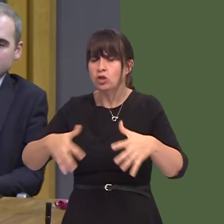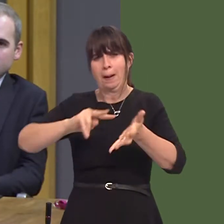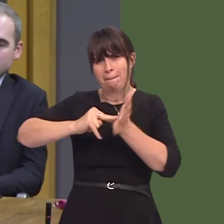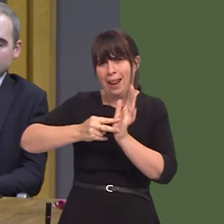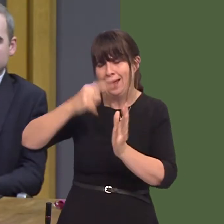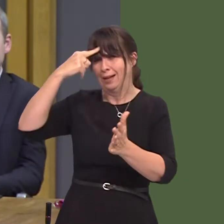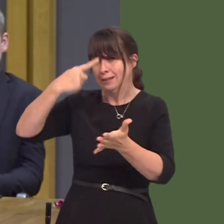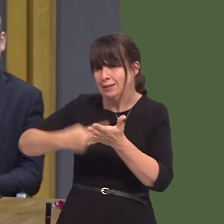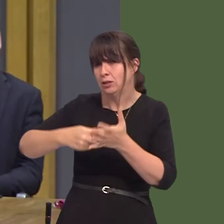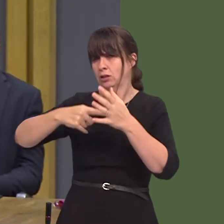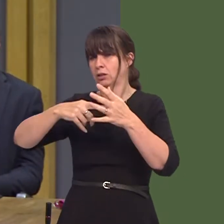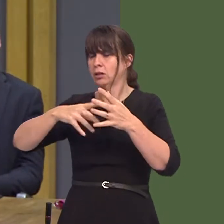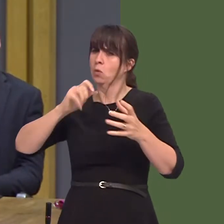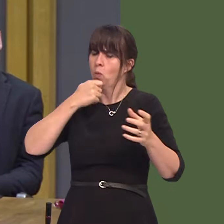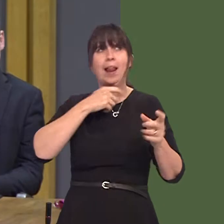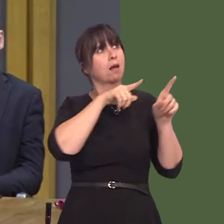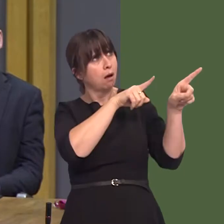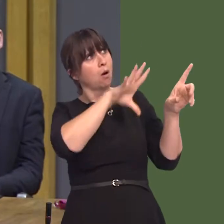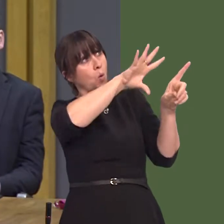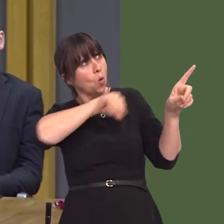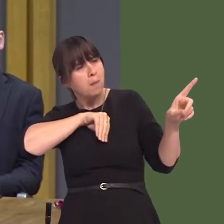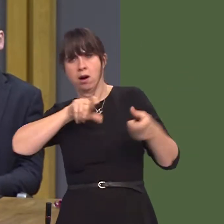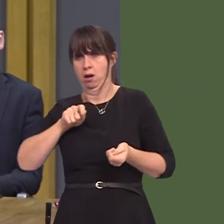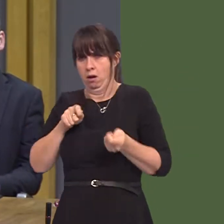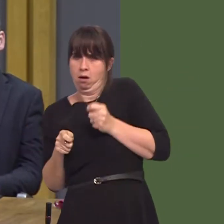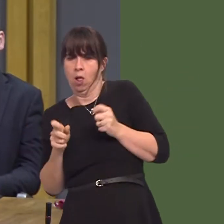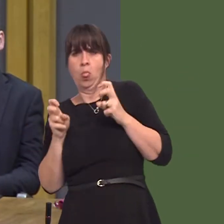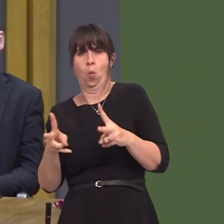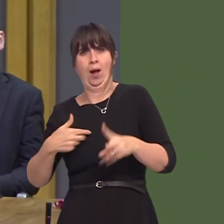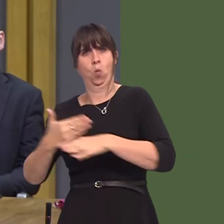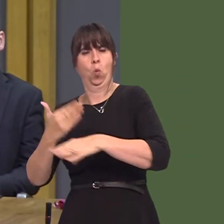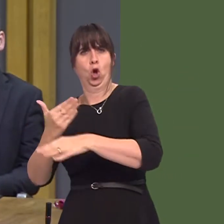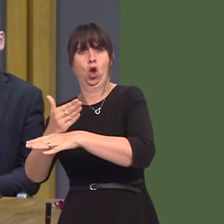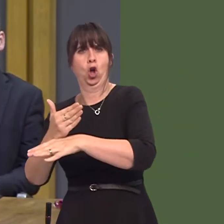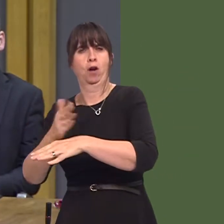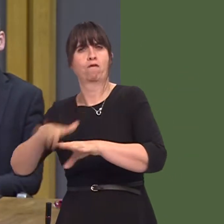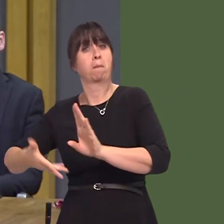and planning decisions in a different way to the way in which you made those decisions in the past.